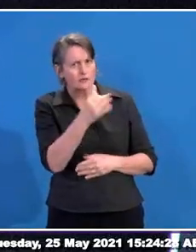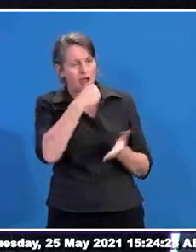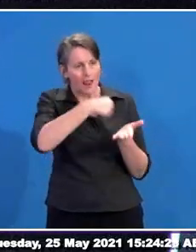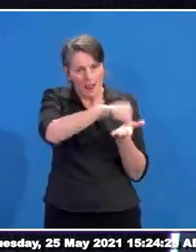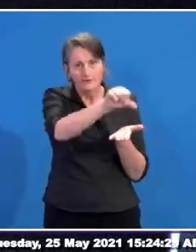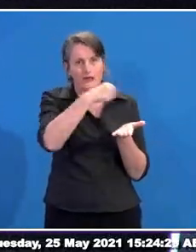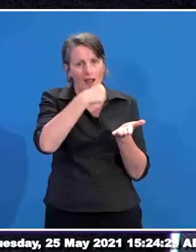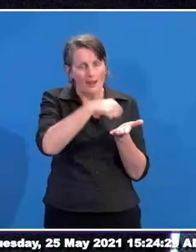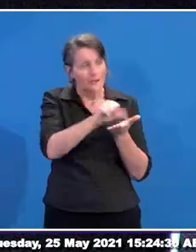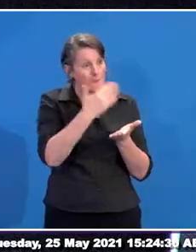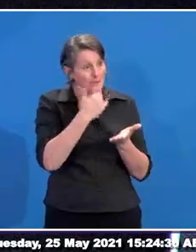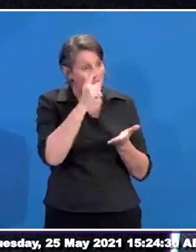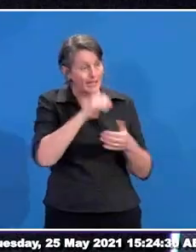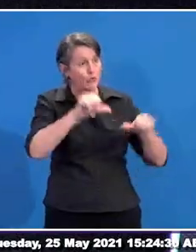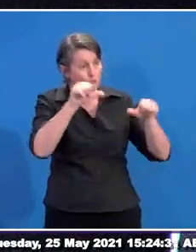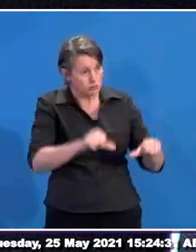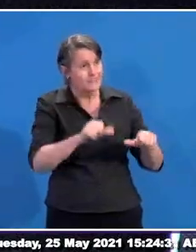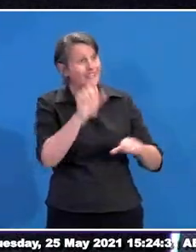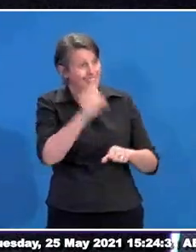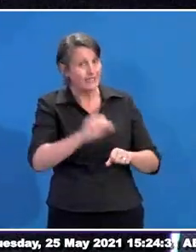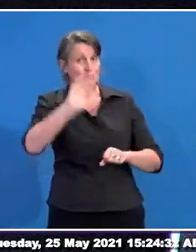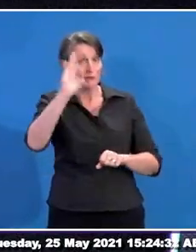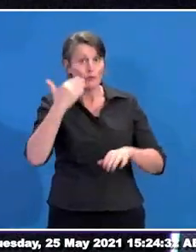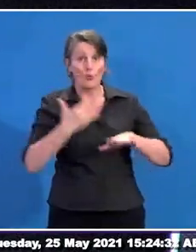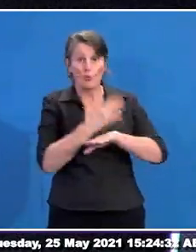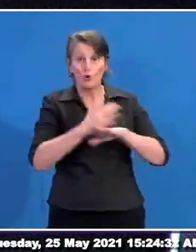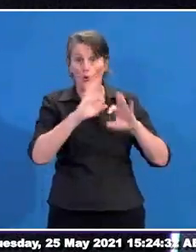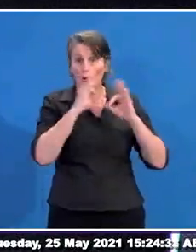could confirm whether he had worked for this organisation and I had no response.